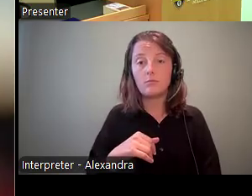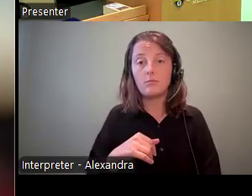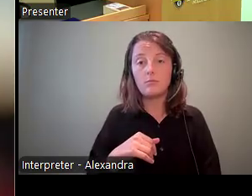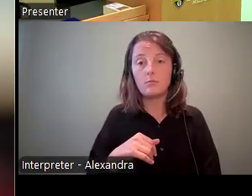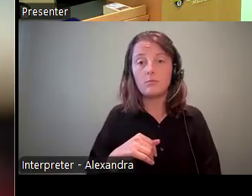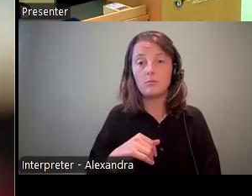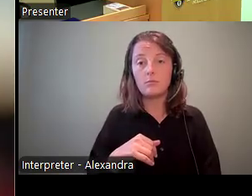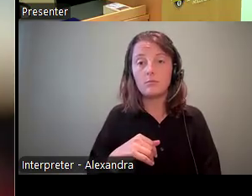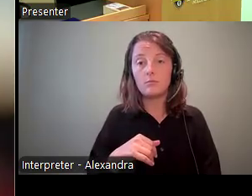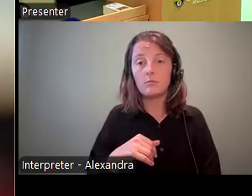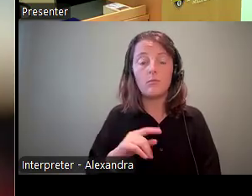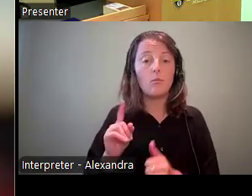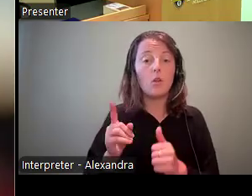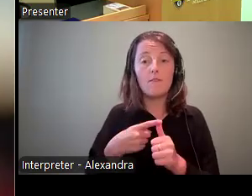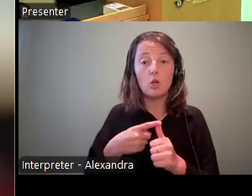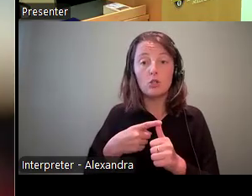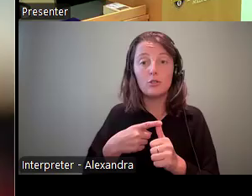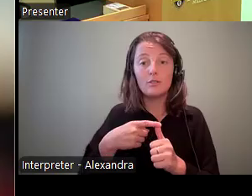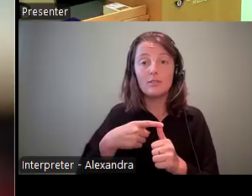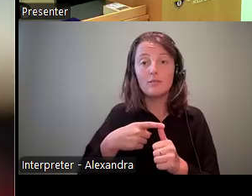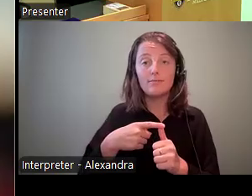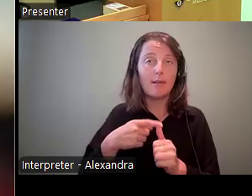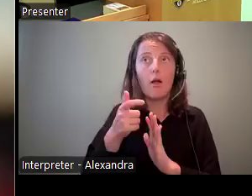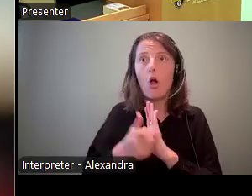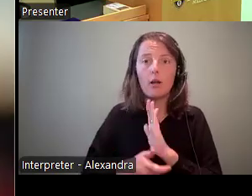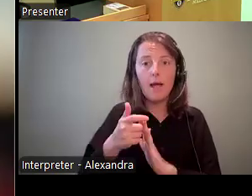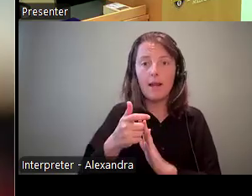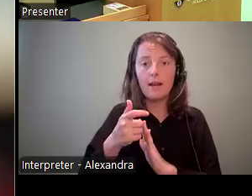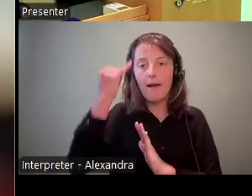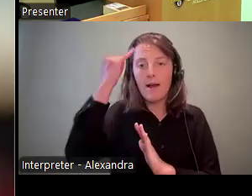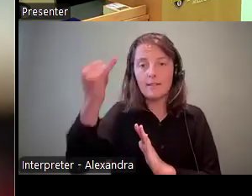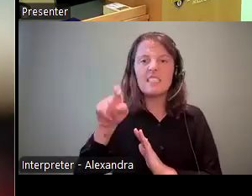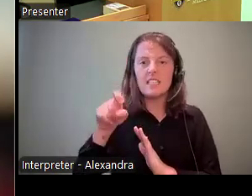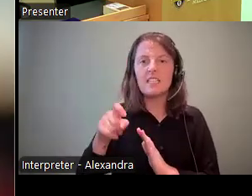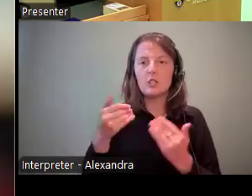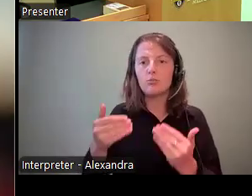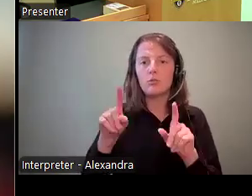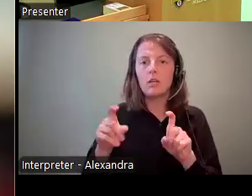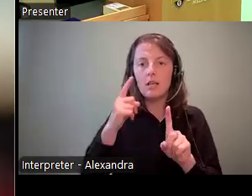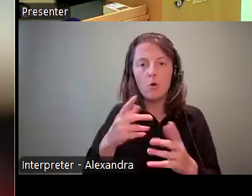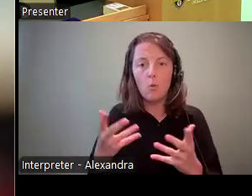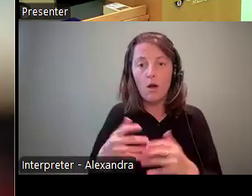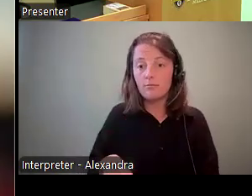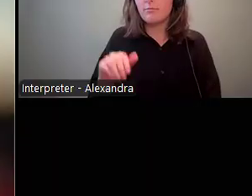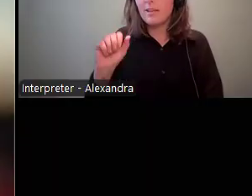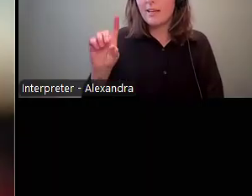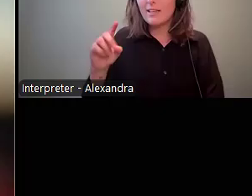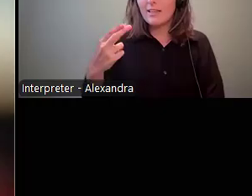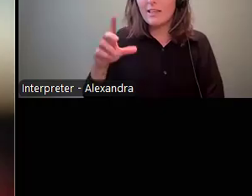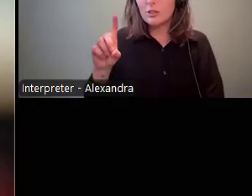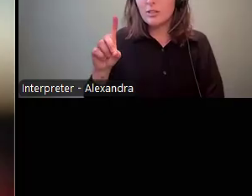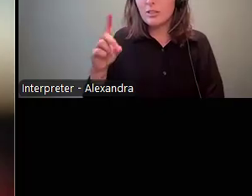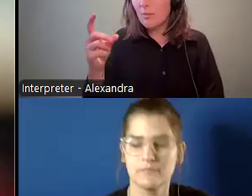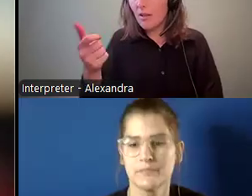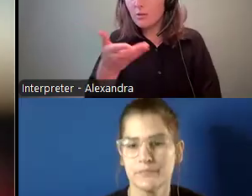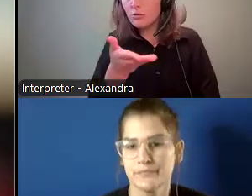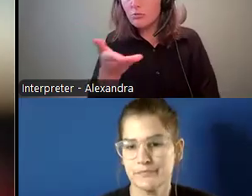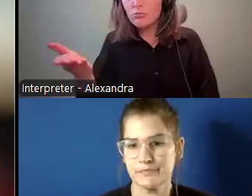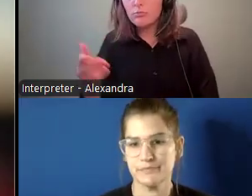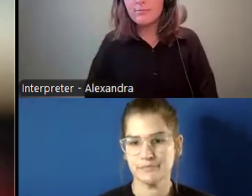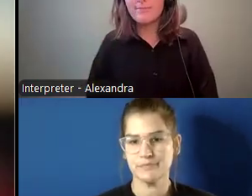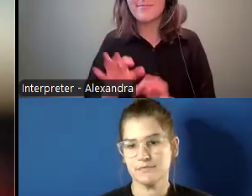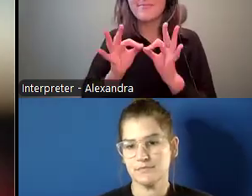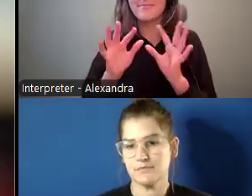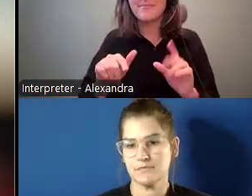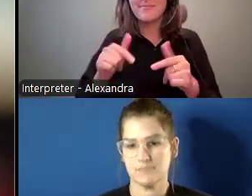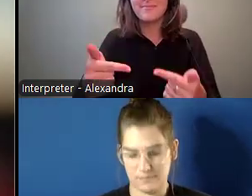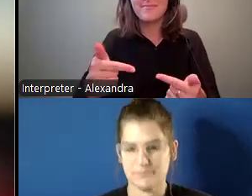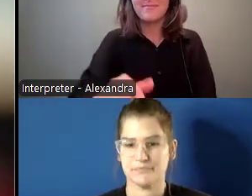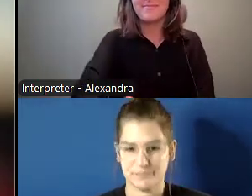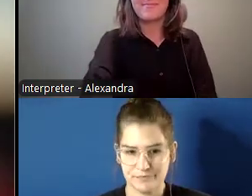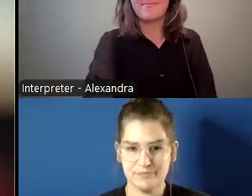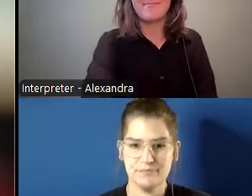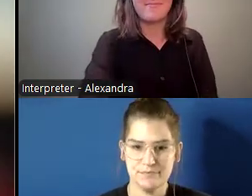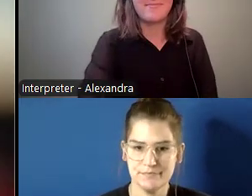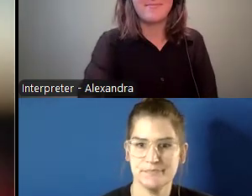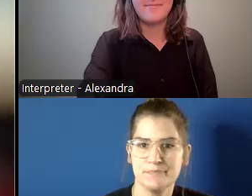you first think you need to screen for would be what? ADHD. Anything else?